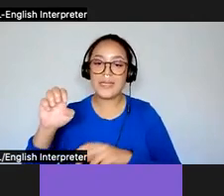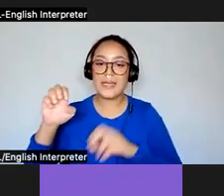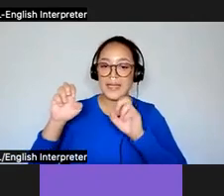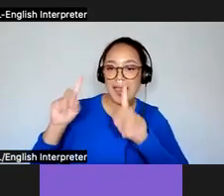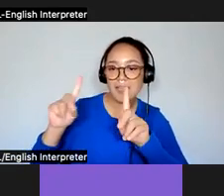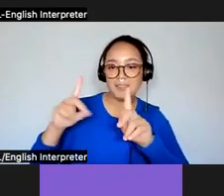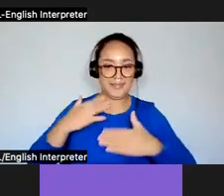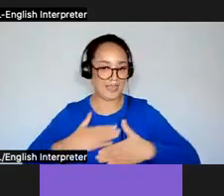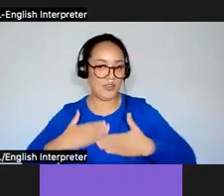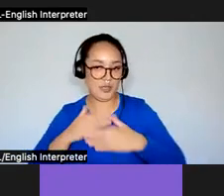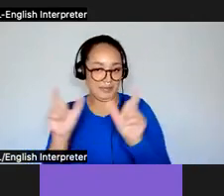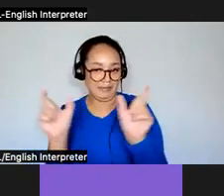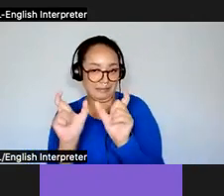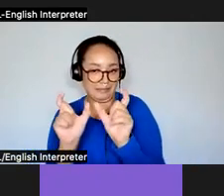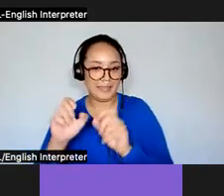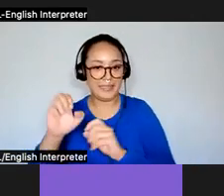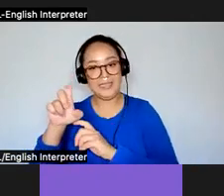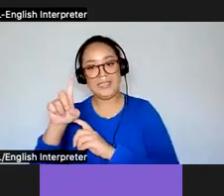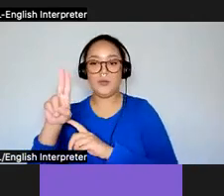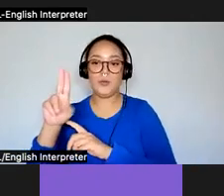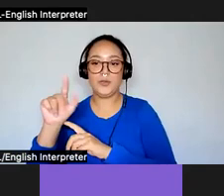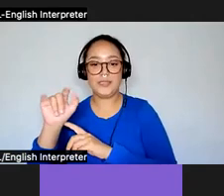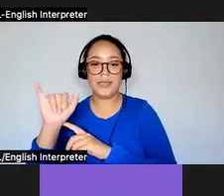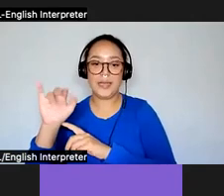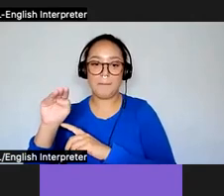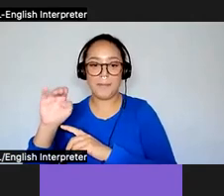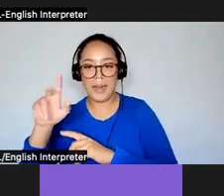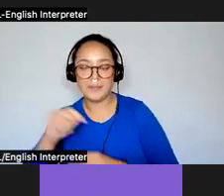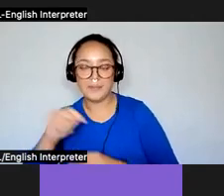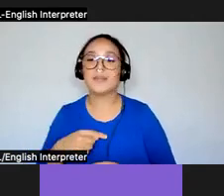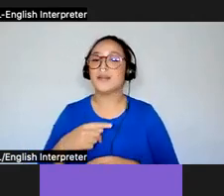We're here to support you and your events.